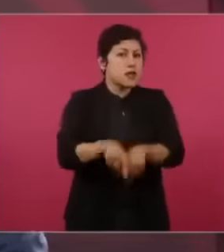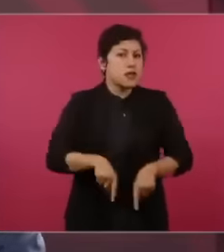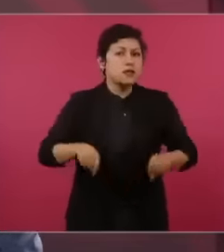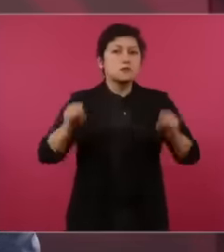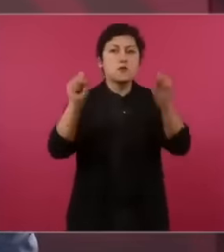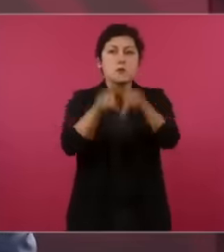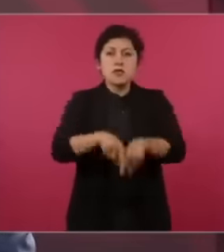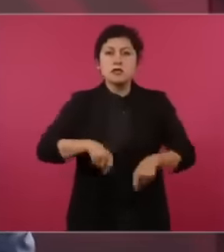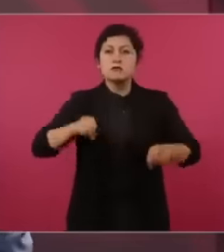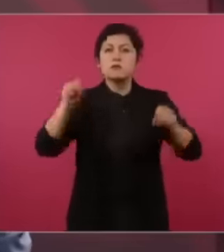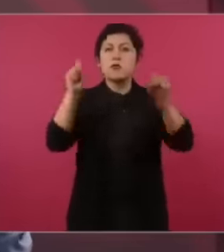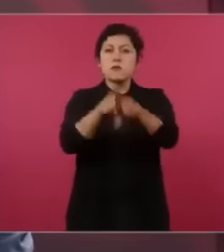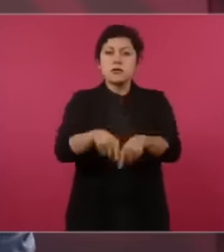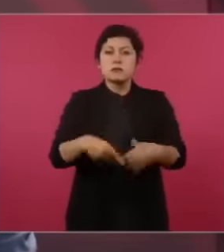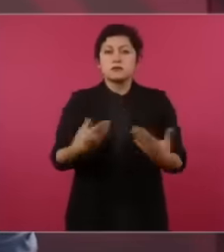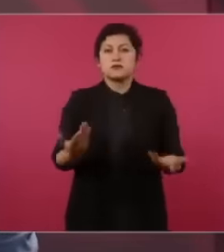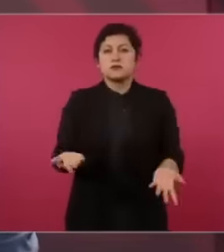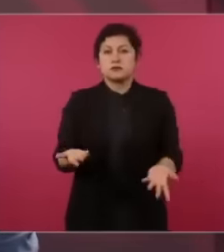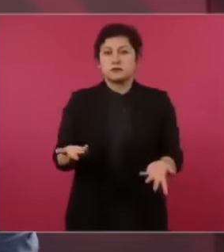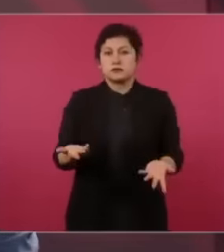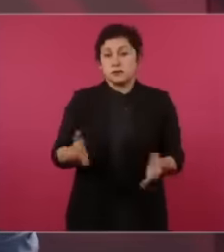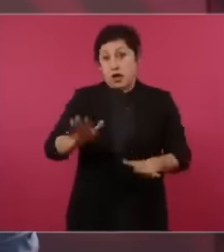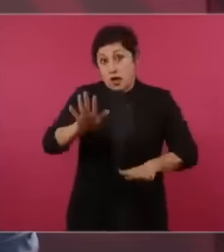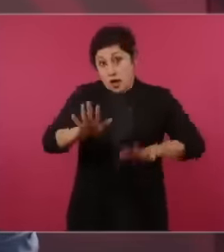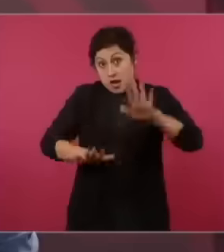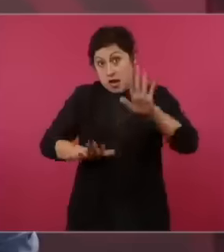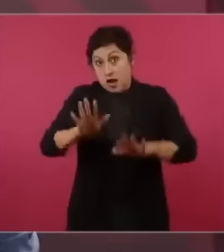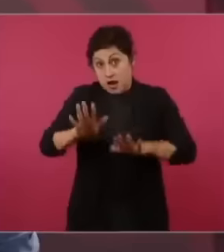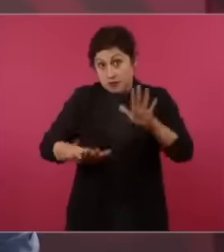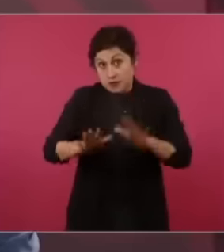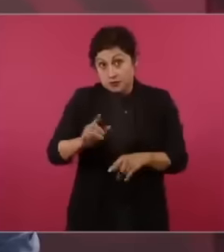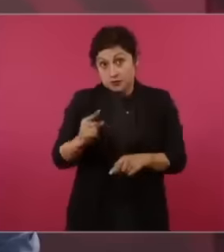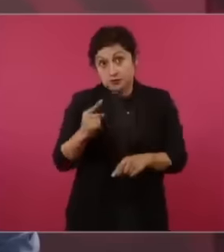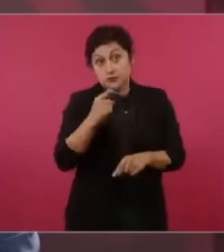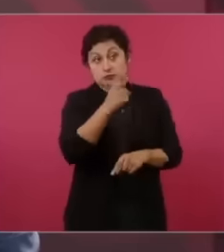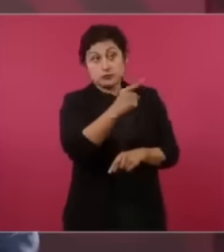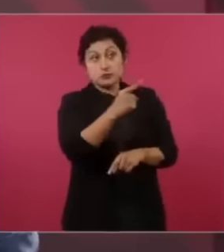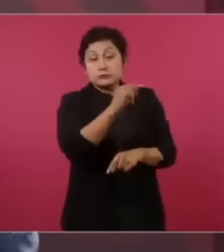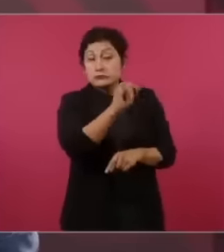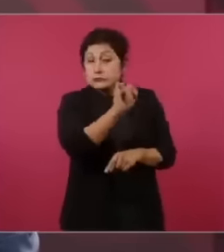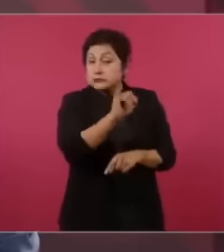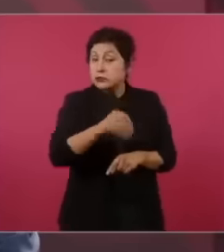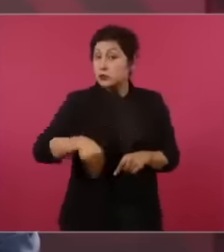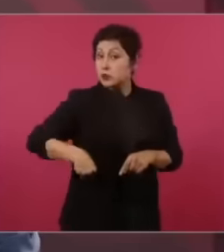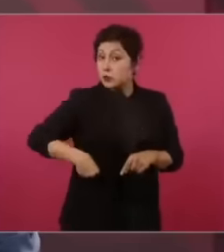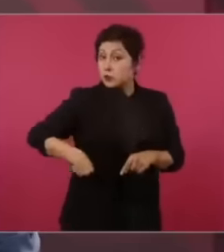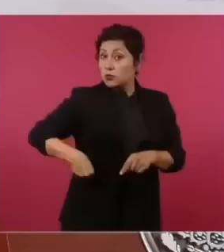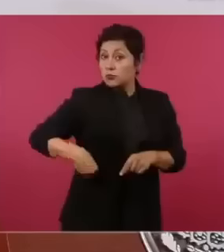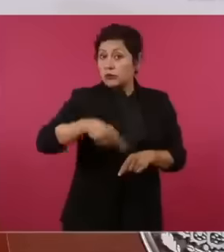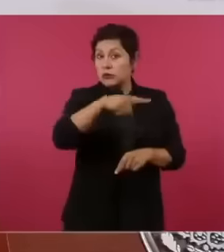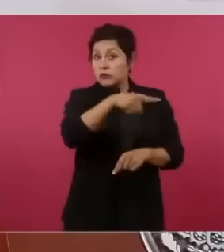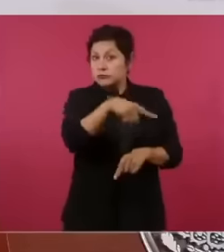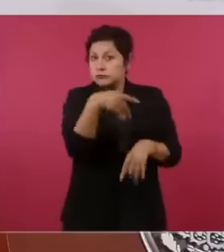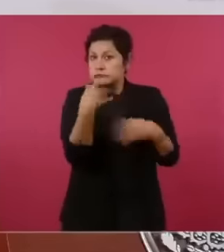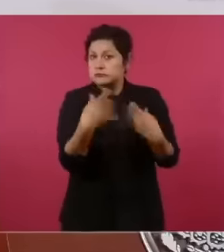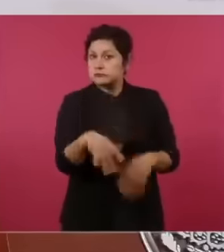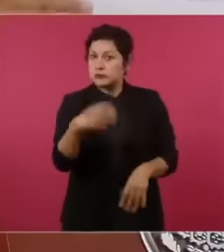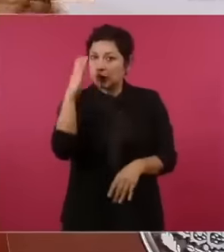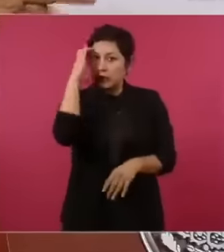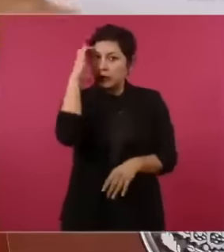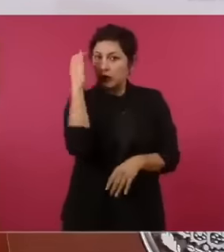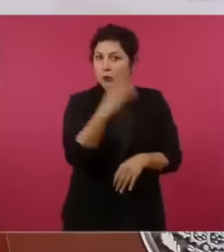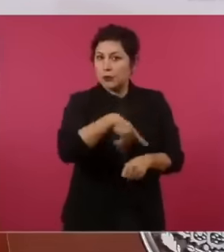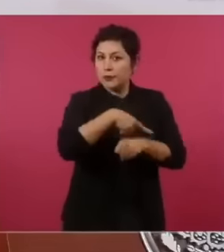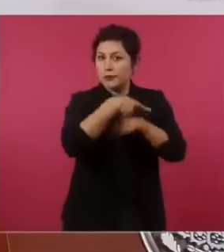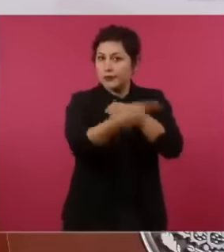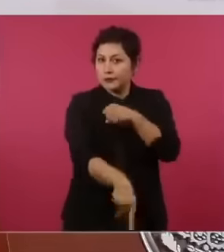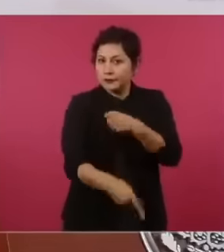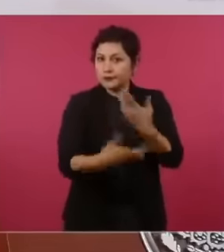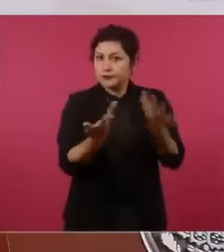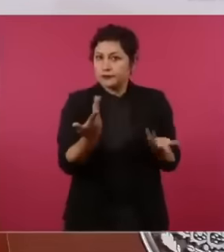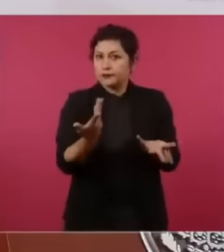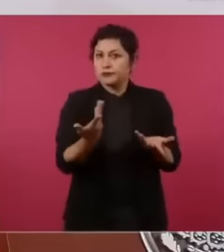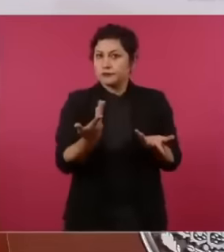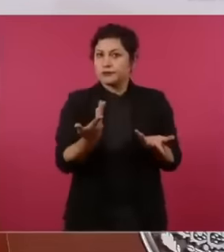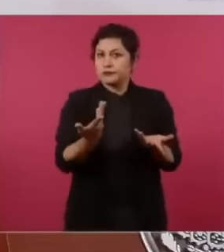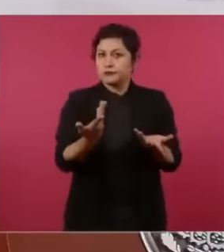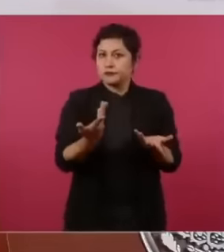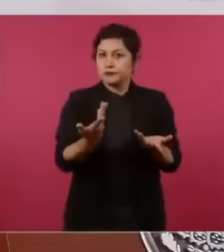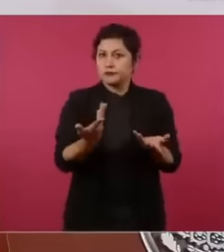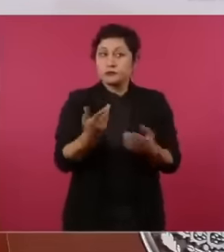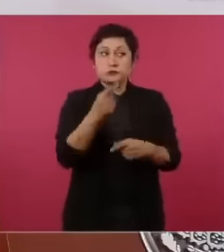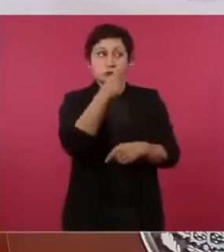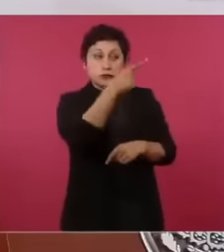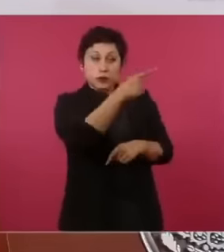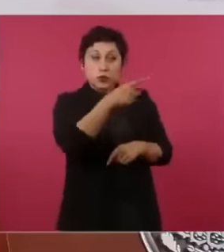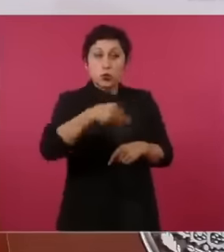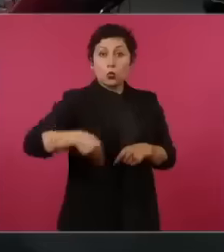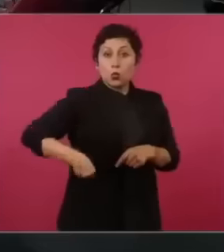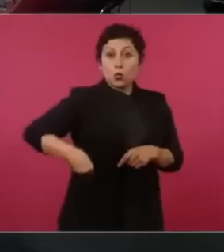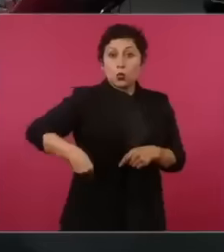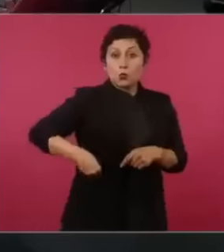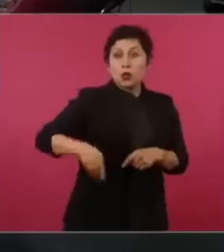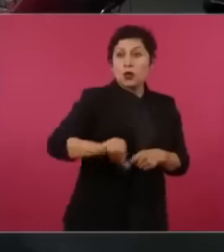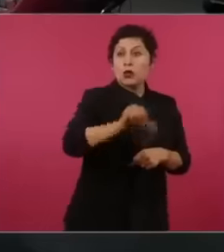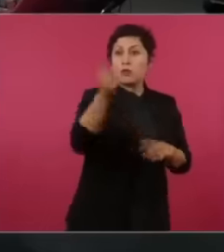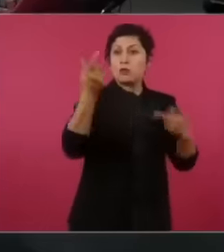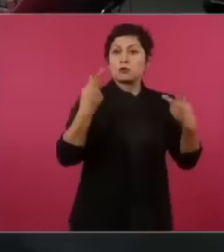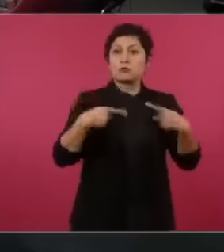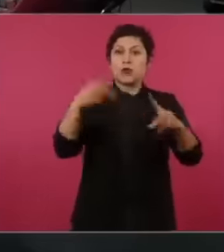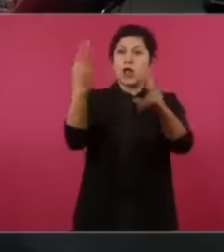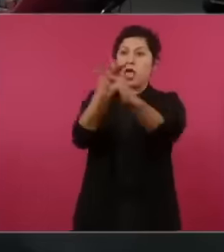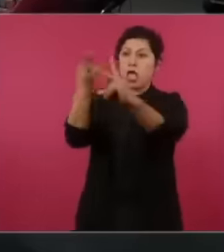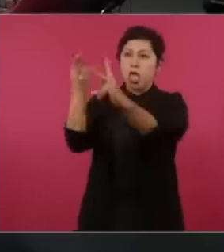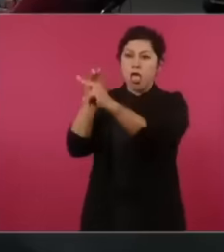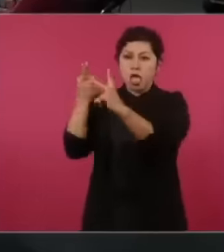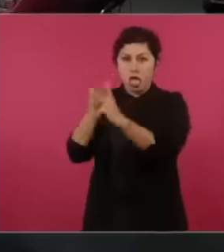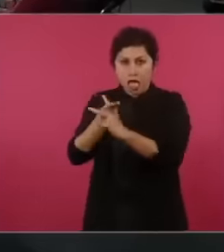dangerous criminals who have eliminated people who have caused